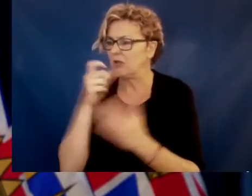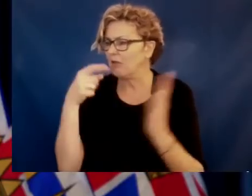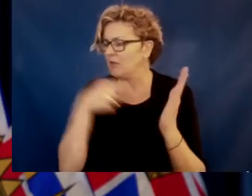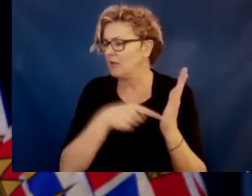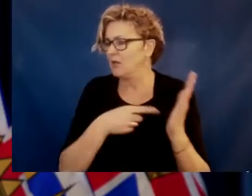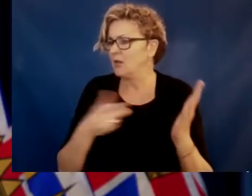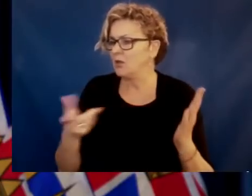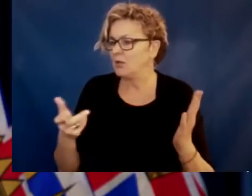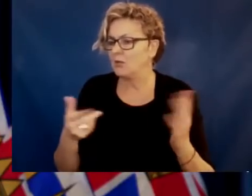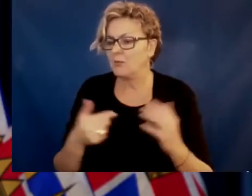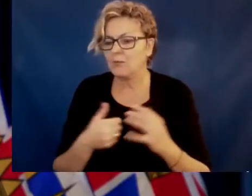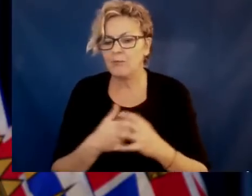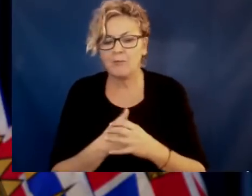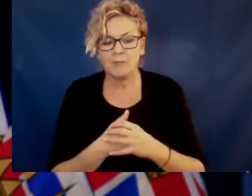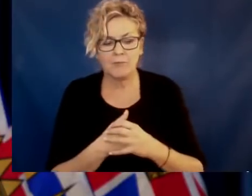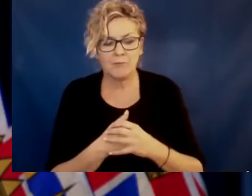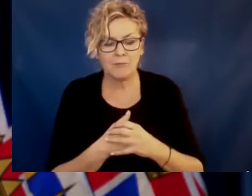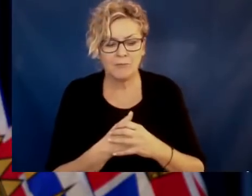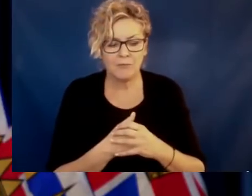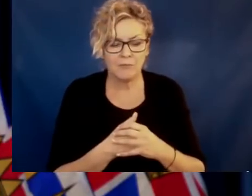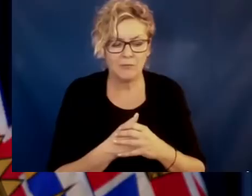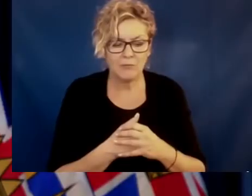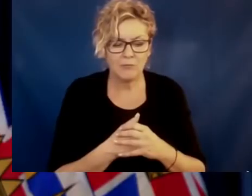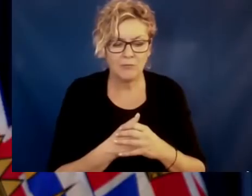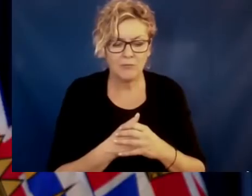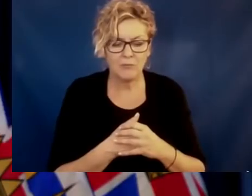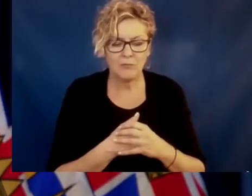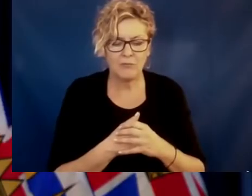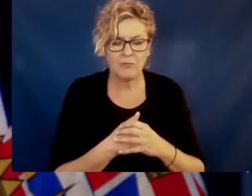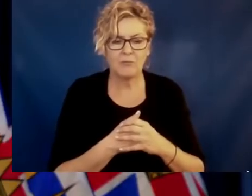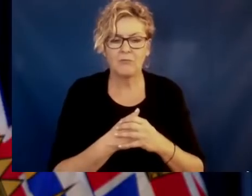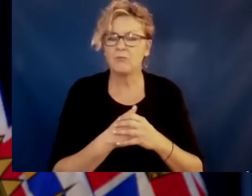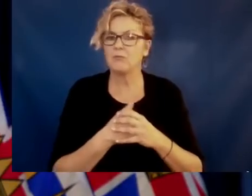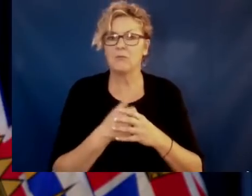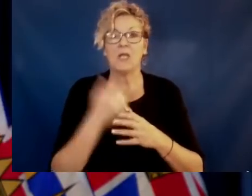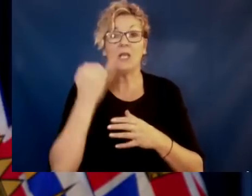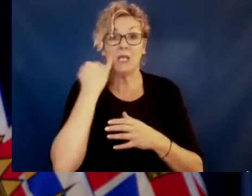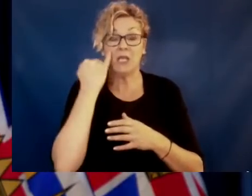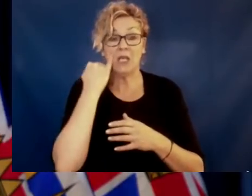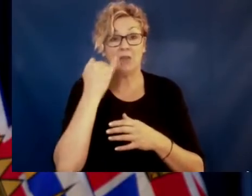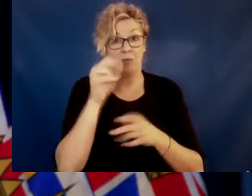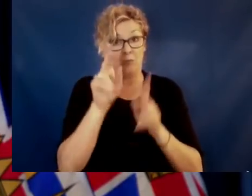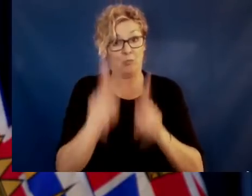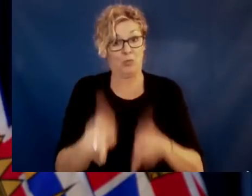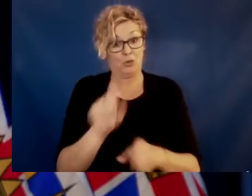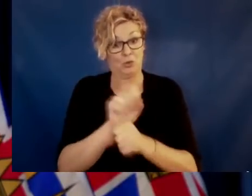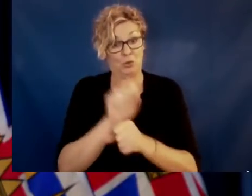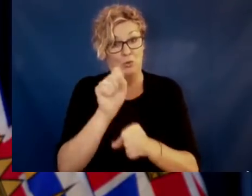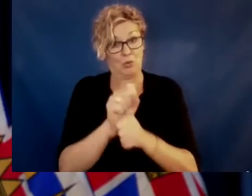reported as a single health care worker who was at work during an exposure period. That's all the